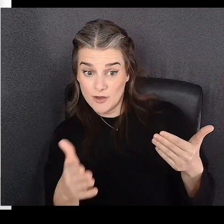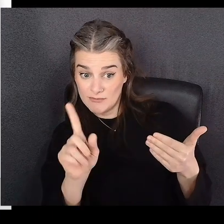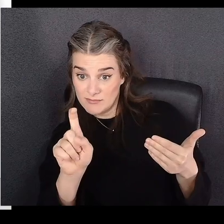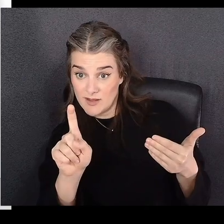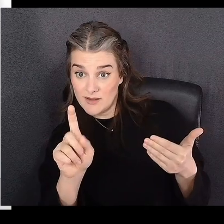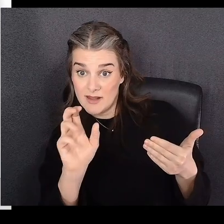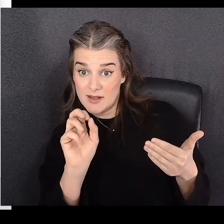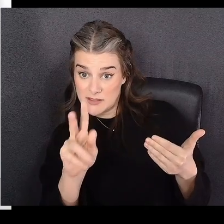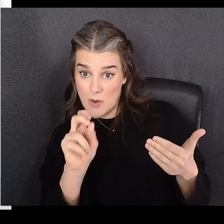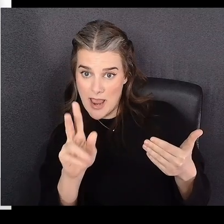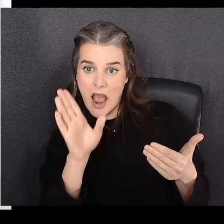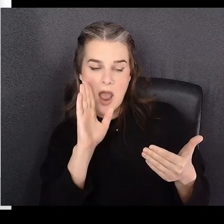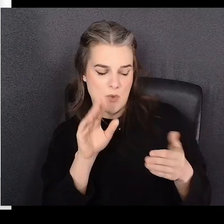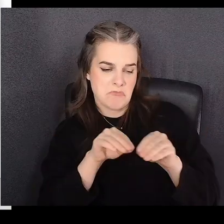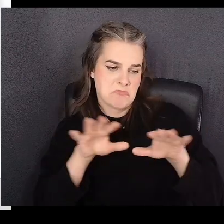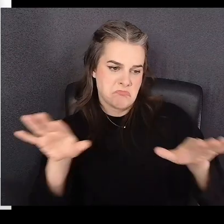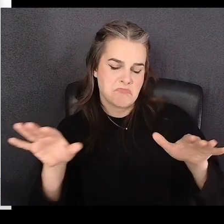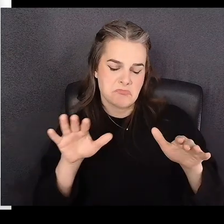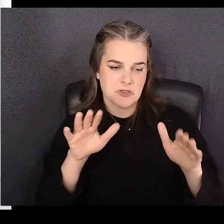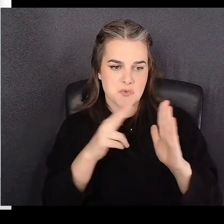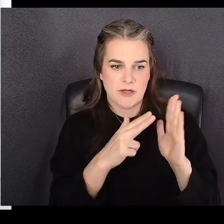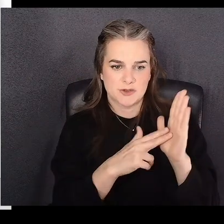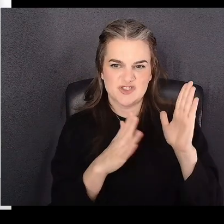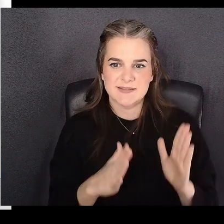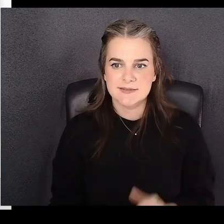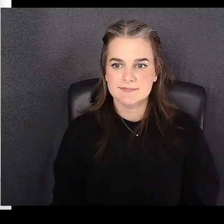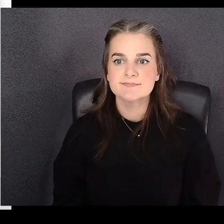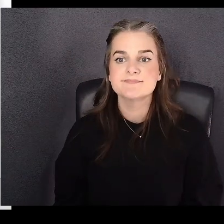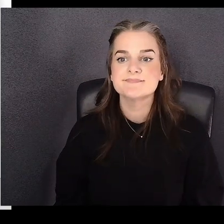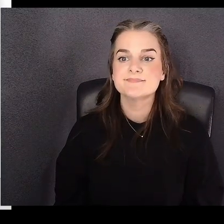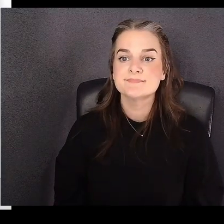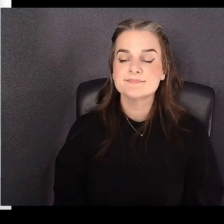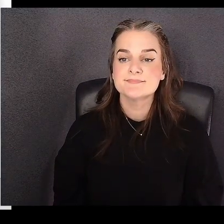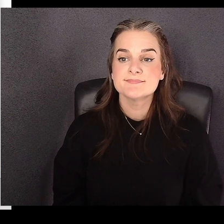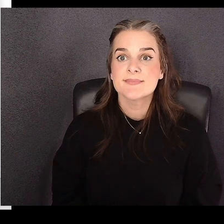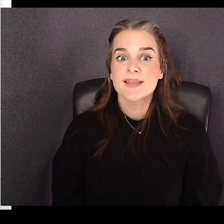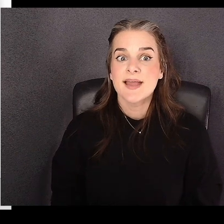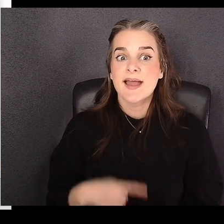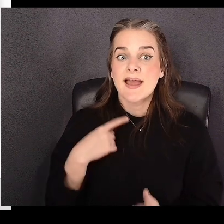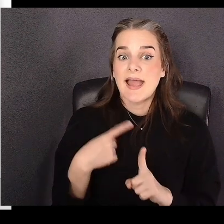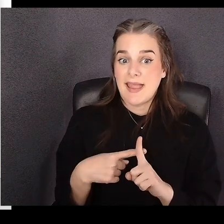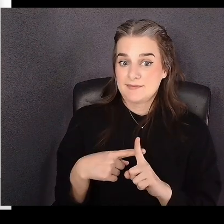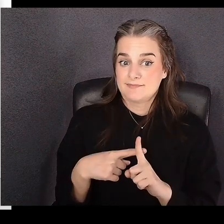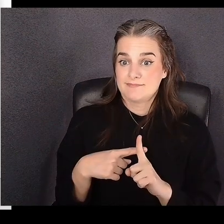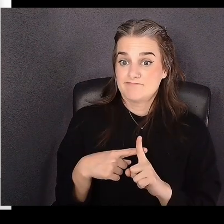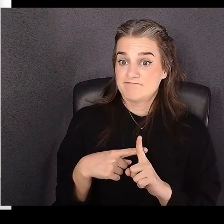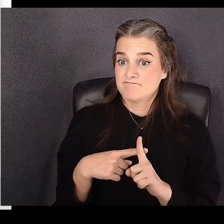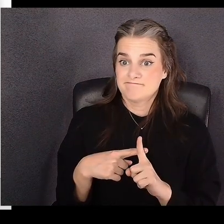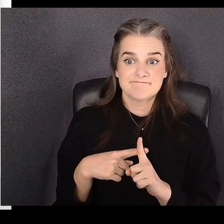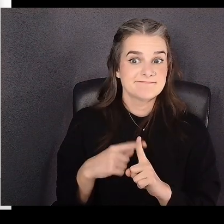and I can share it out with all the registrants. And otherwise, I don't think we got any other questions in the chat.